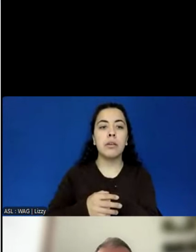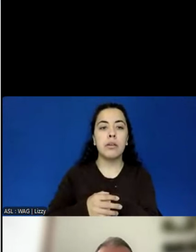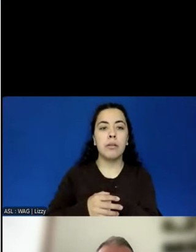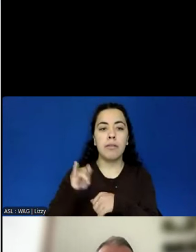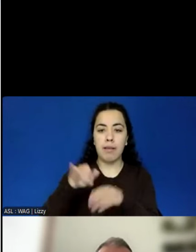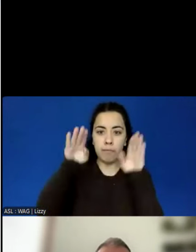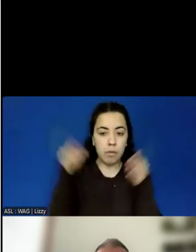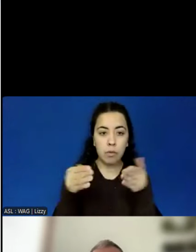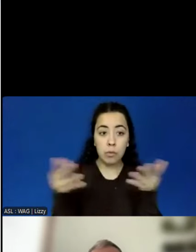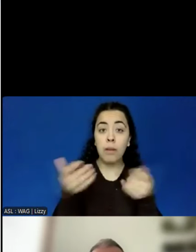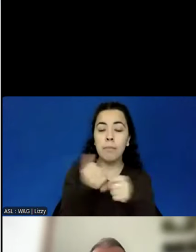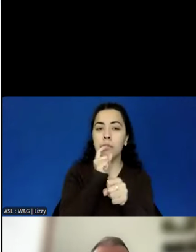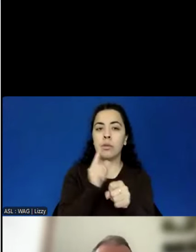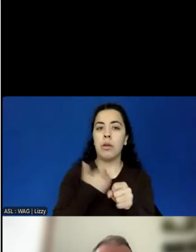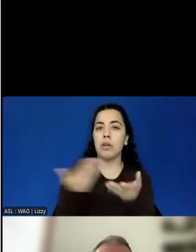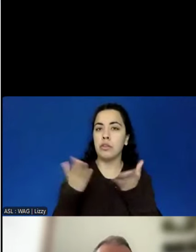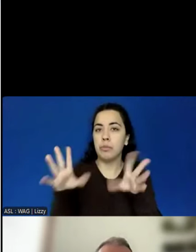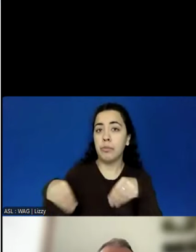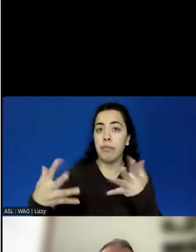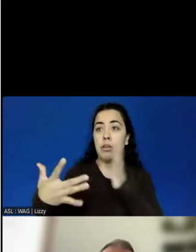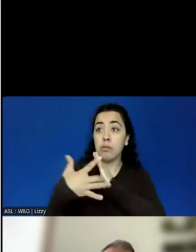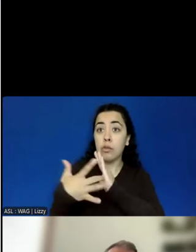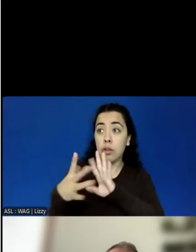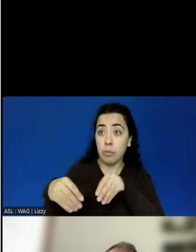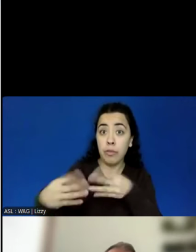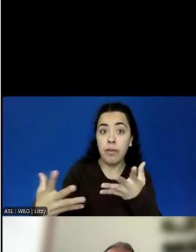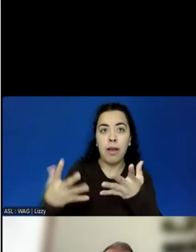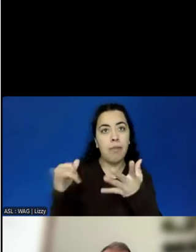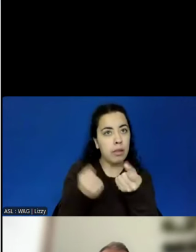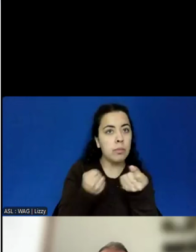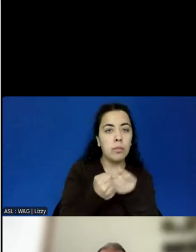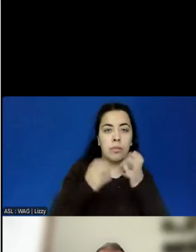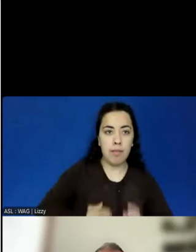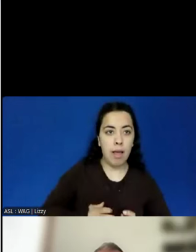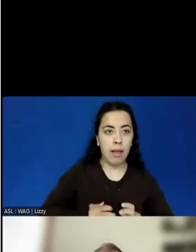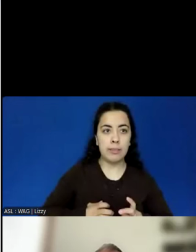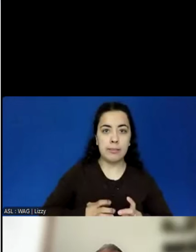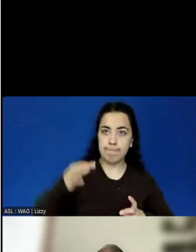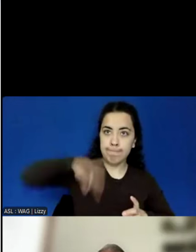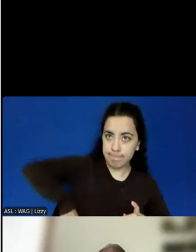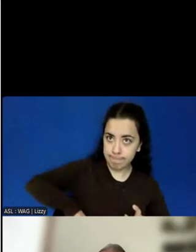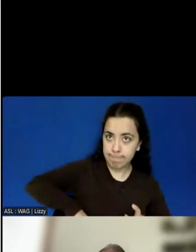sure that our services and technologies supports clients in a meaningful way in their accessibility